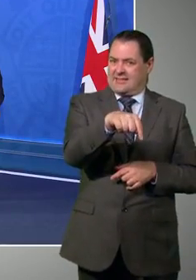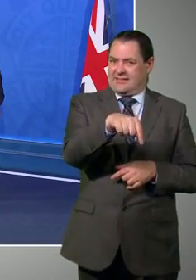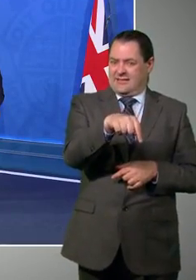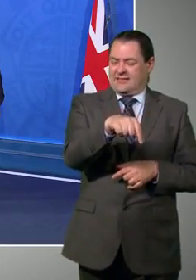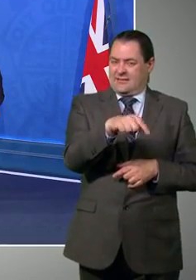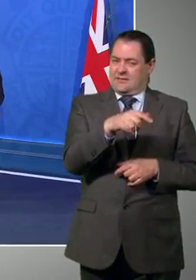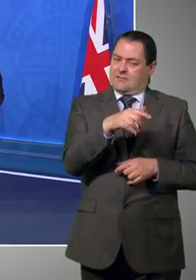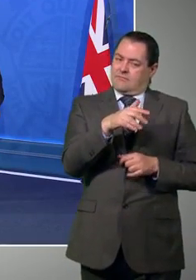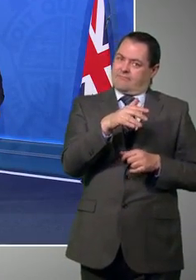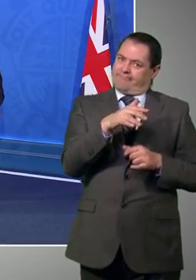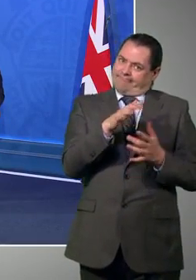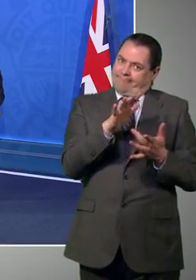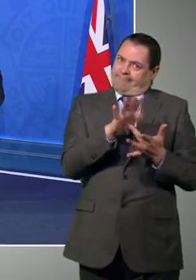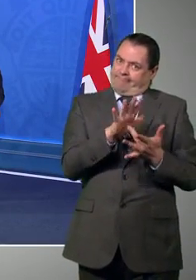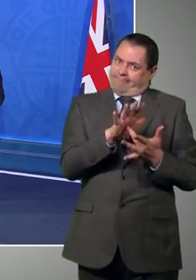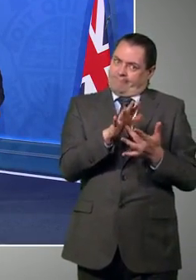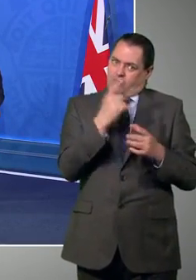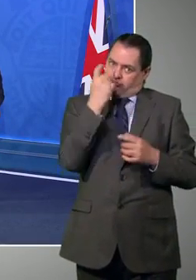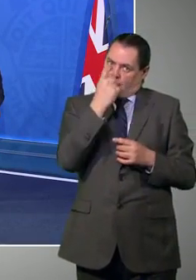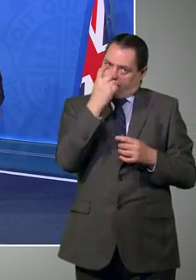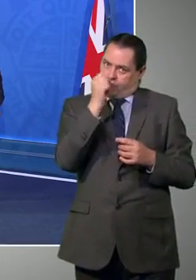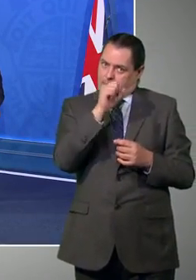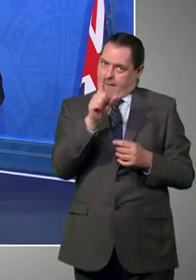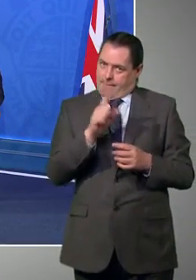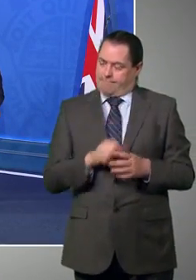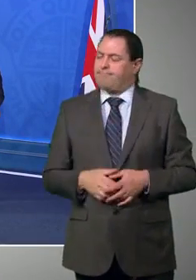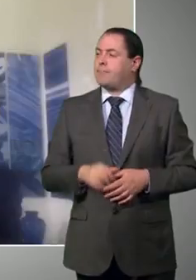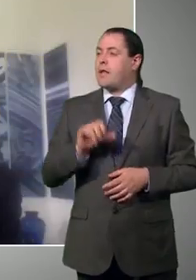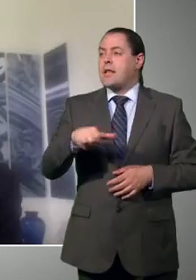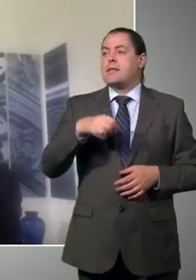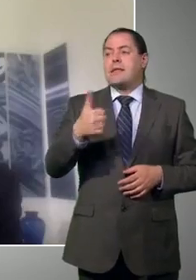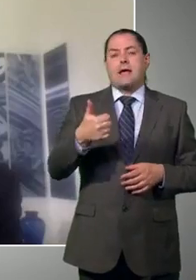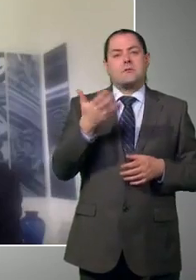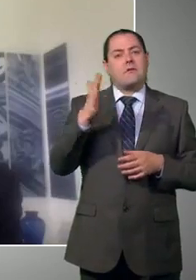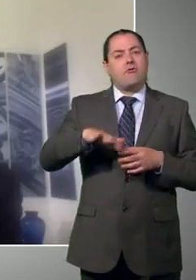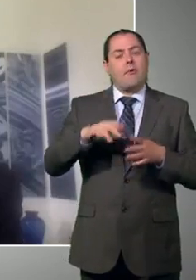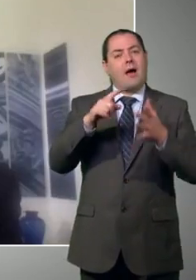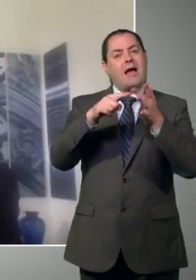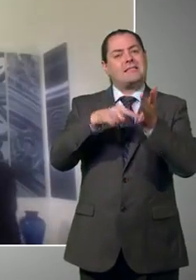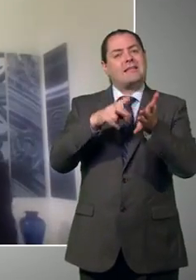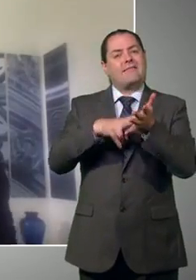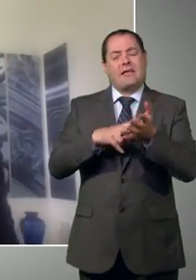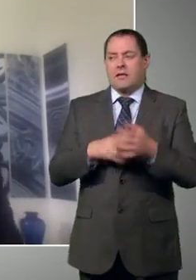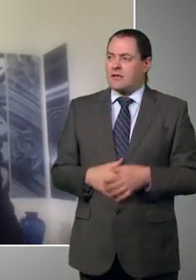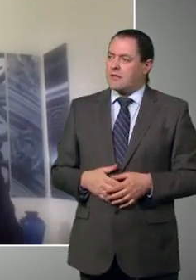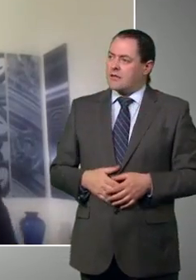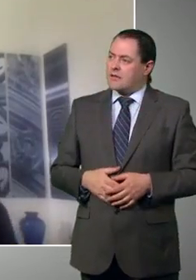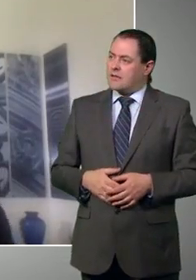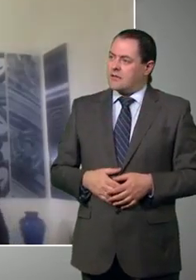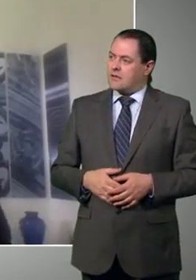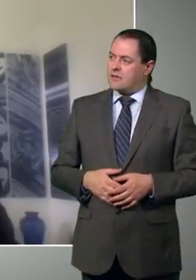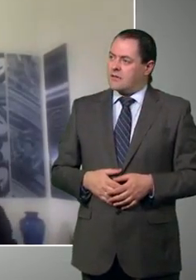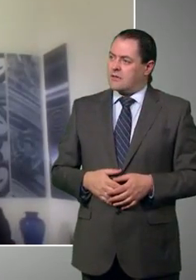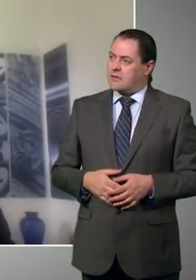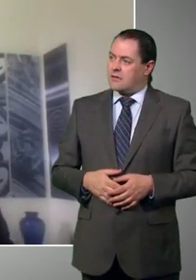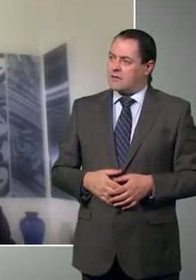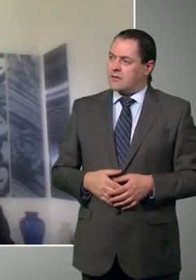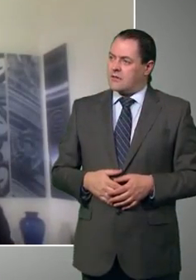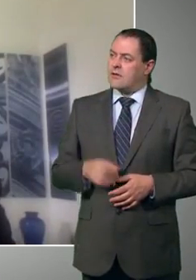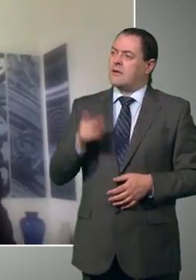thanks very much. Laura Next question is from Carl Deneen